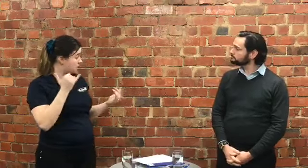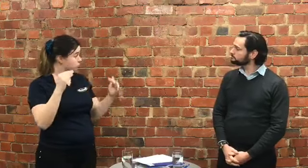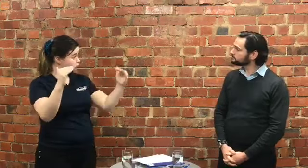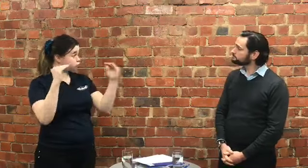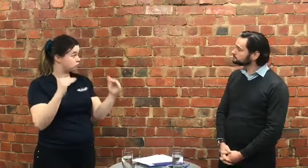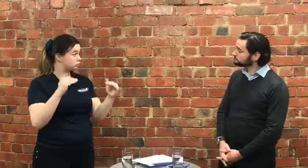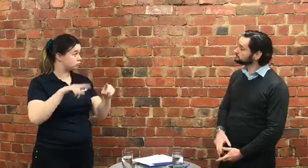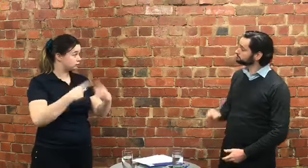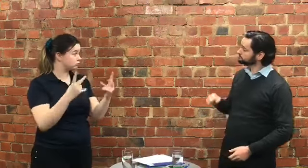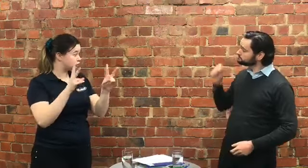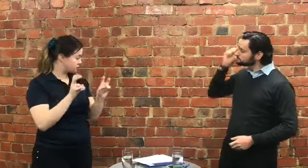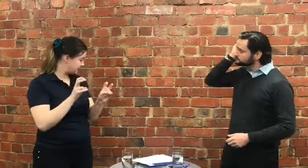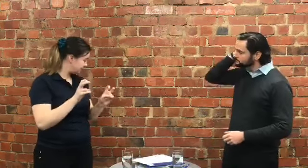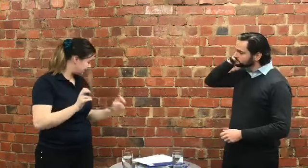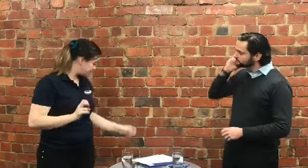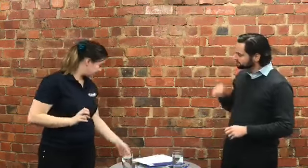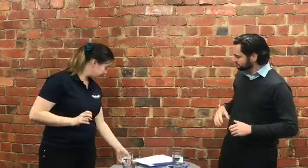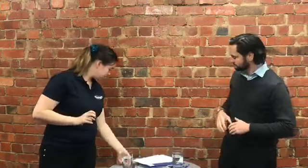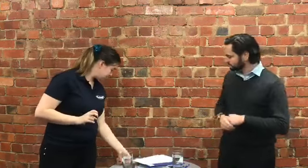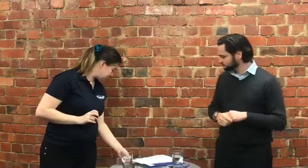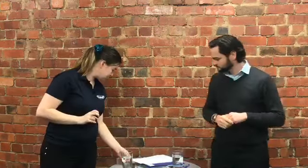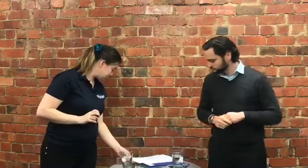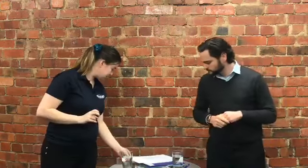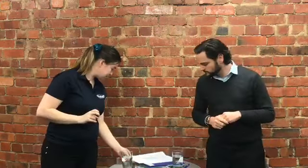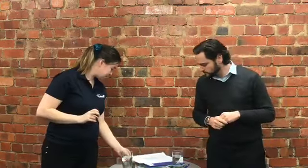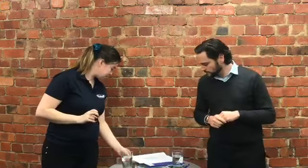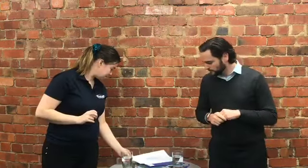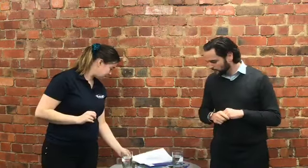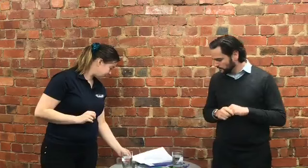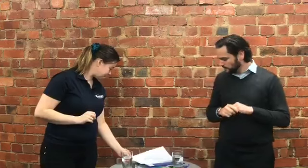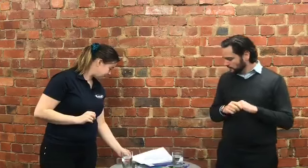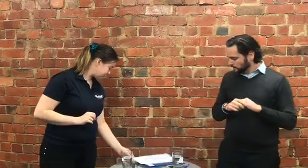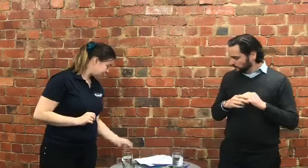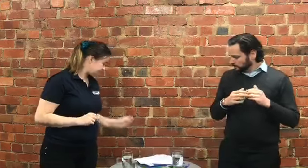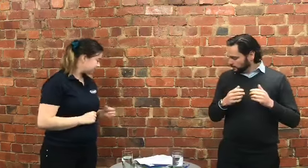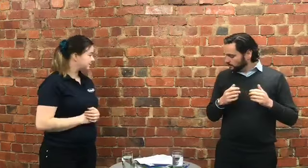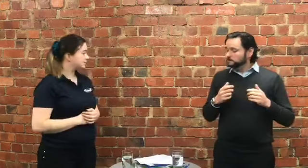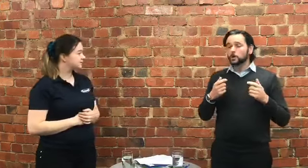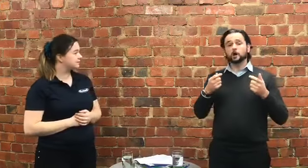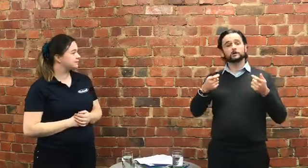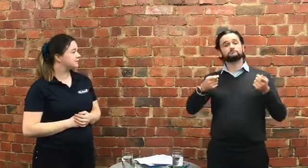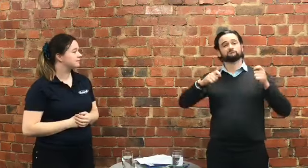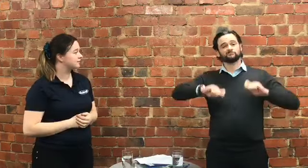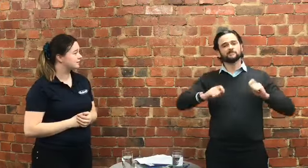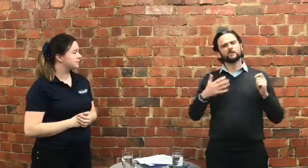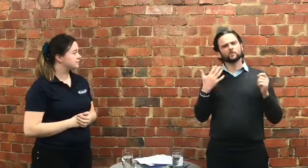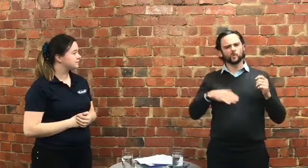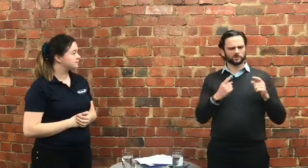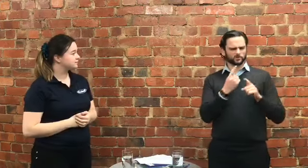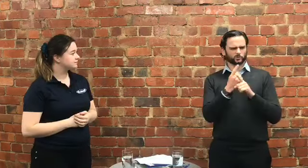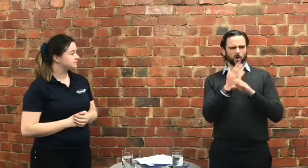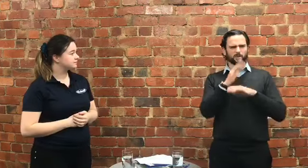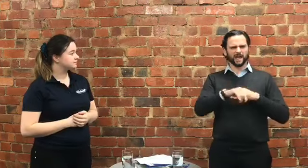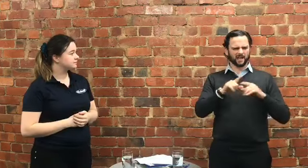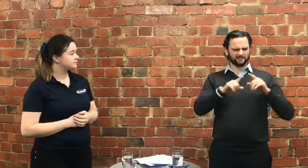people that are blind, and those that have multi-disability. So, I think we might move on to the next topic.